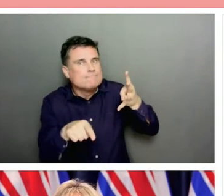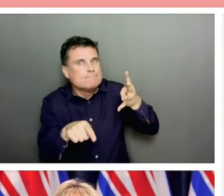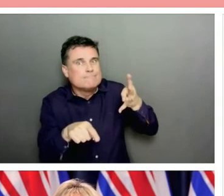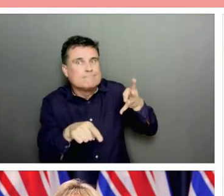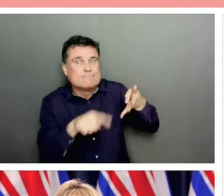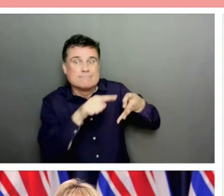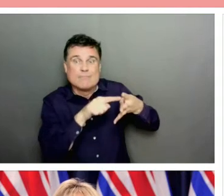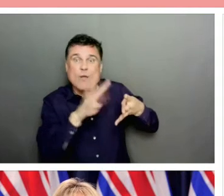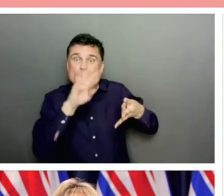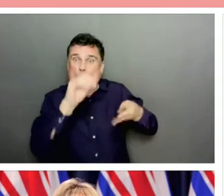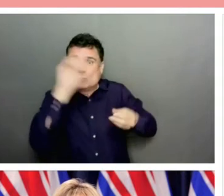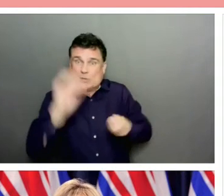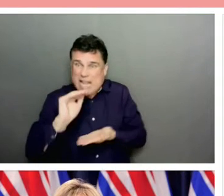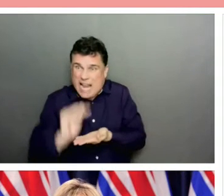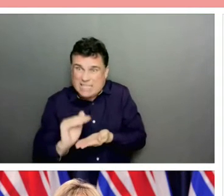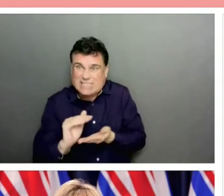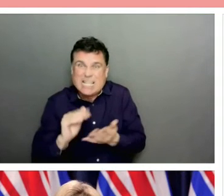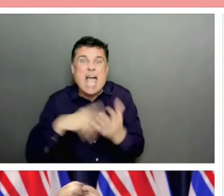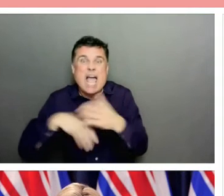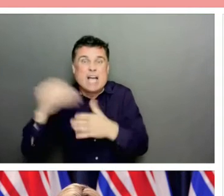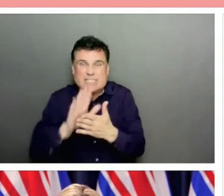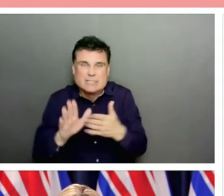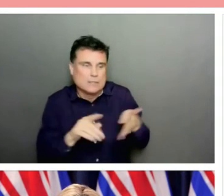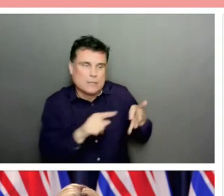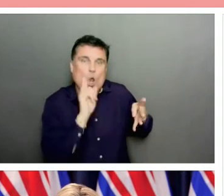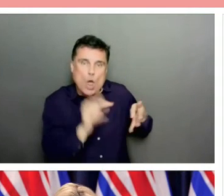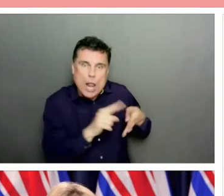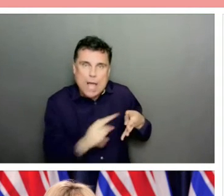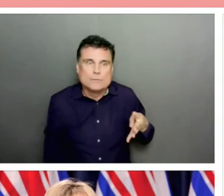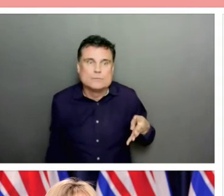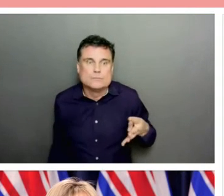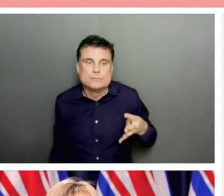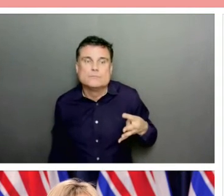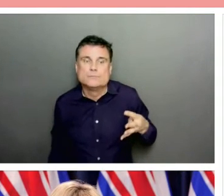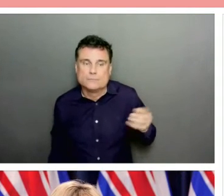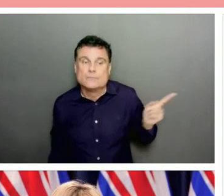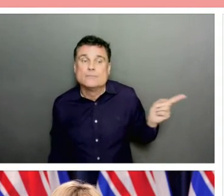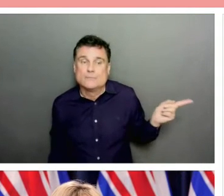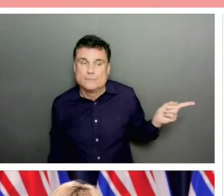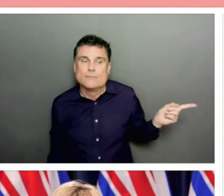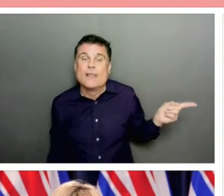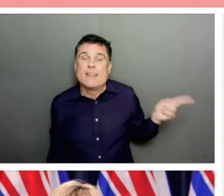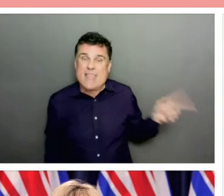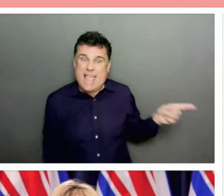know we have vaccine that is starting to protect those most at risk. But it does